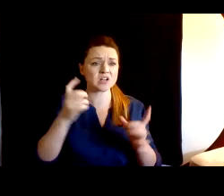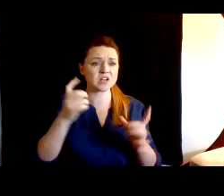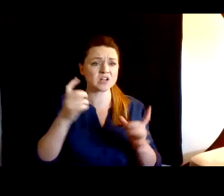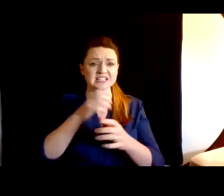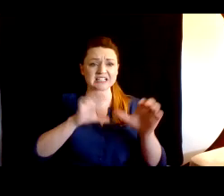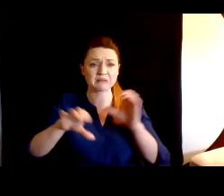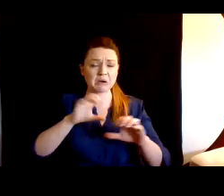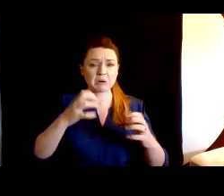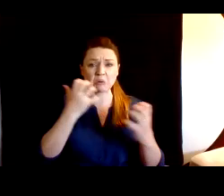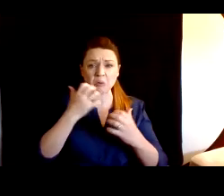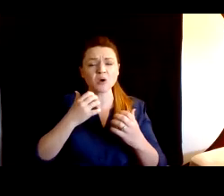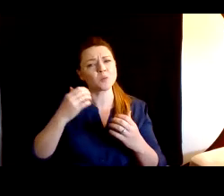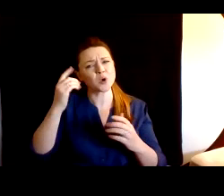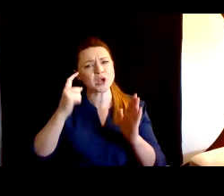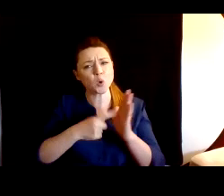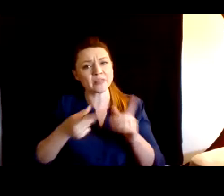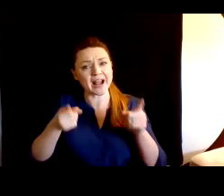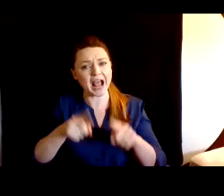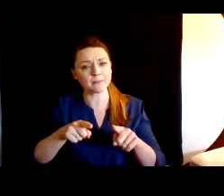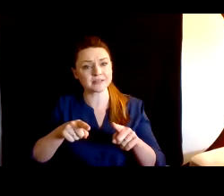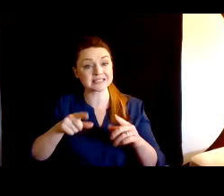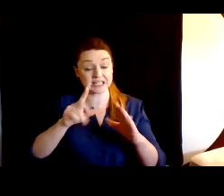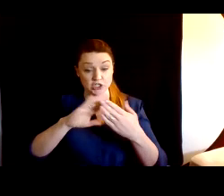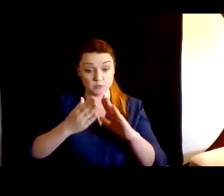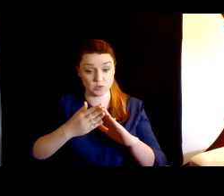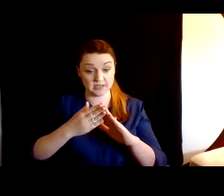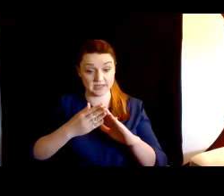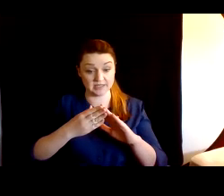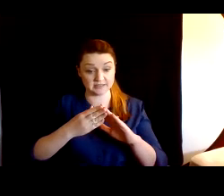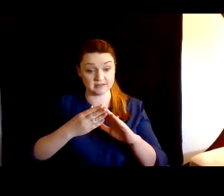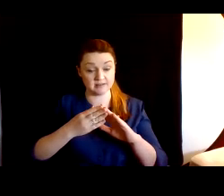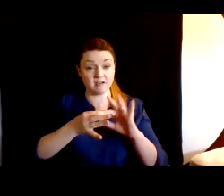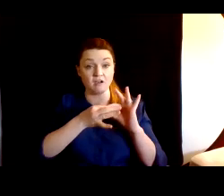And so we wanna be mindful of what that means. There are decisions that have been made for economic purposes.